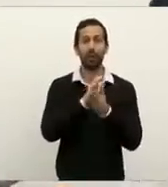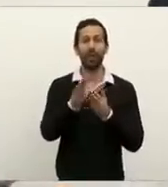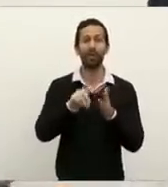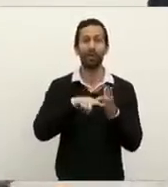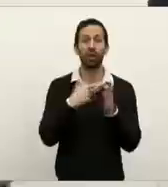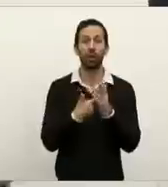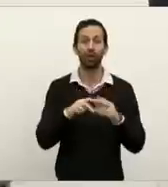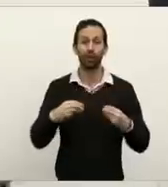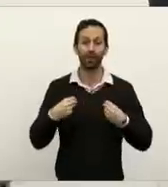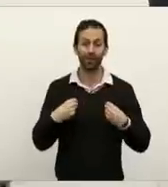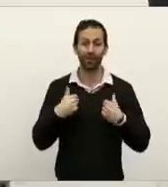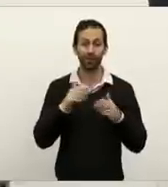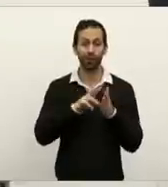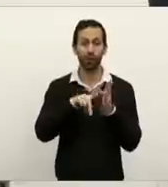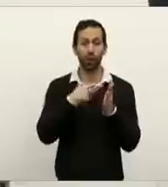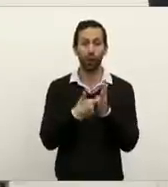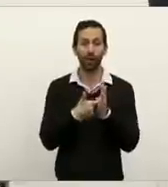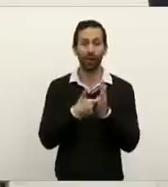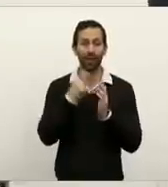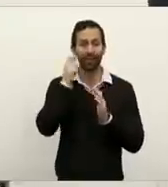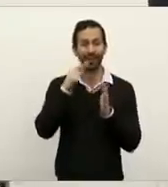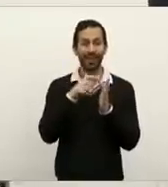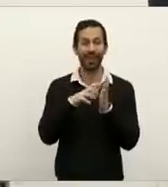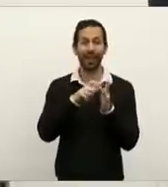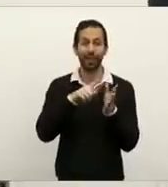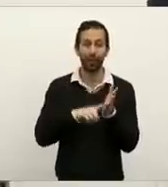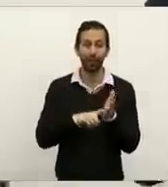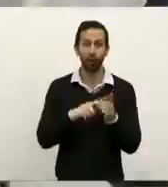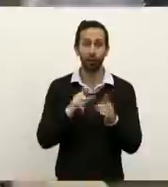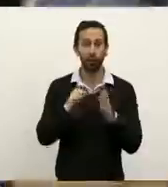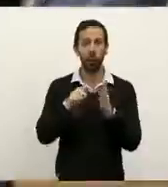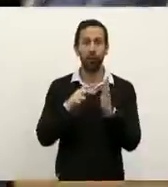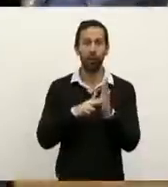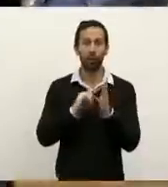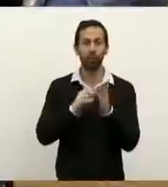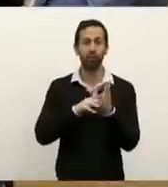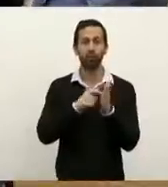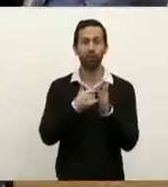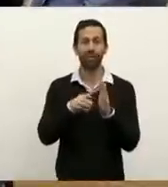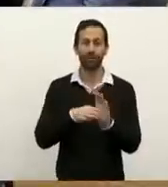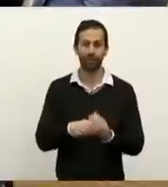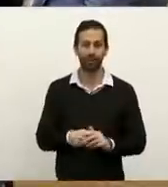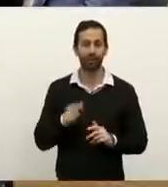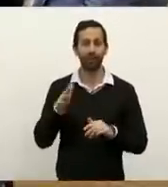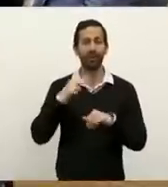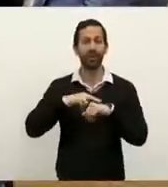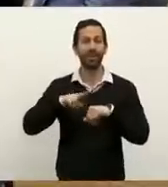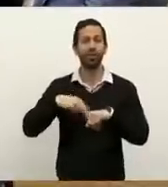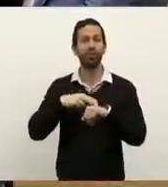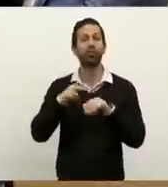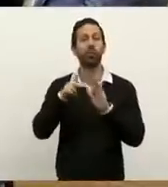and completed his honours thesis in ethical consumerism. He was formerly a national policy officer